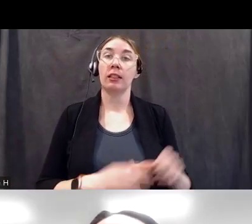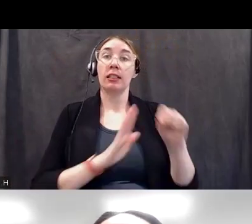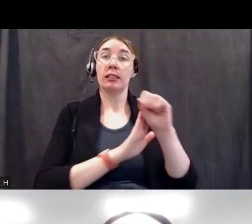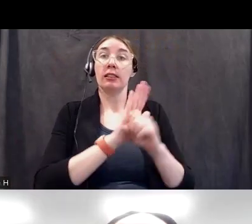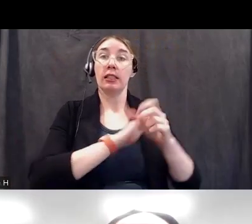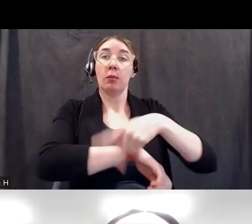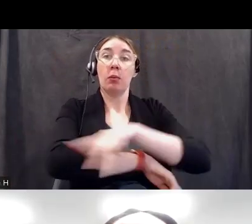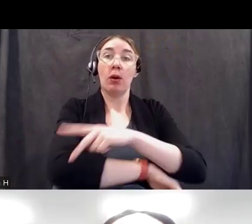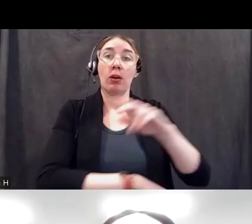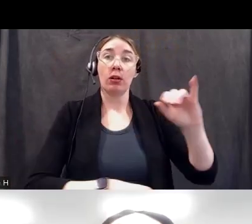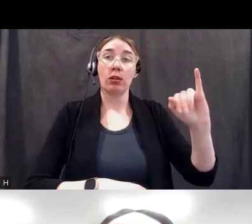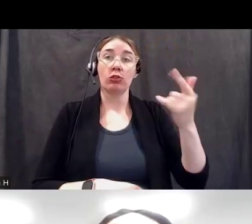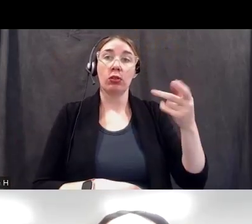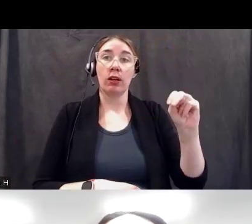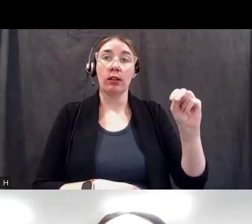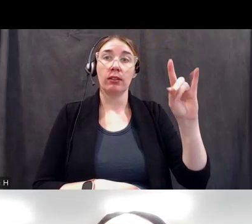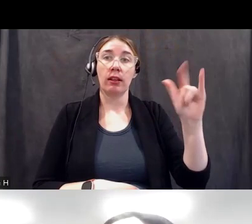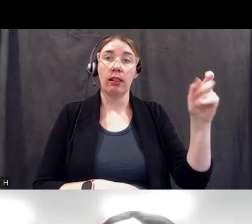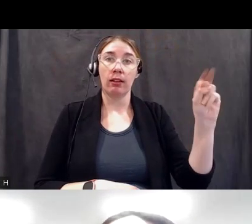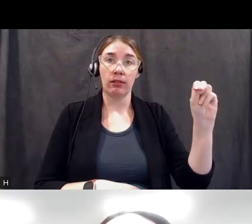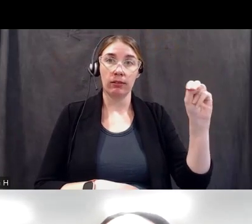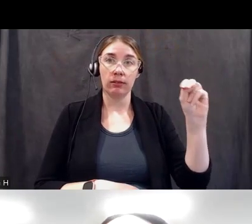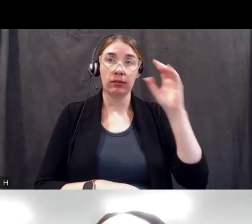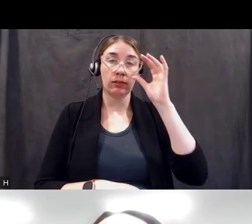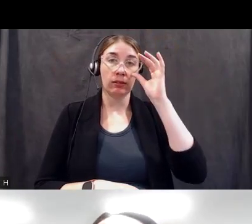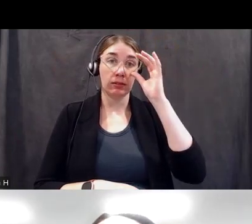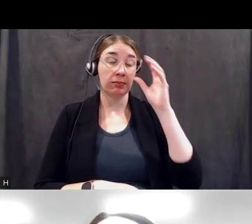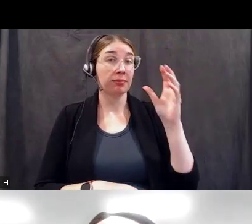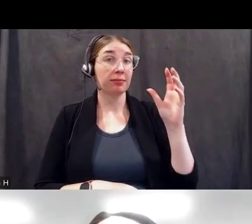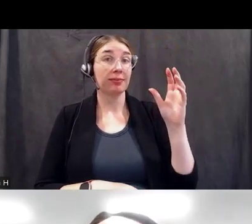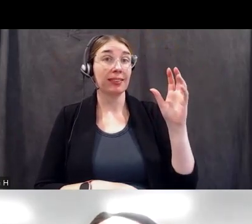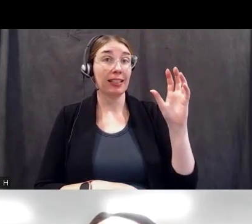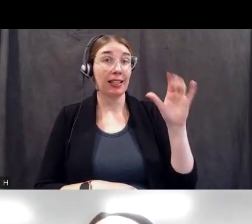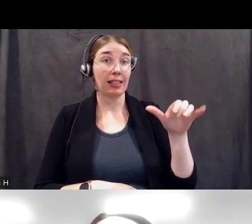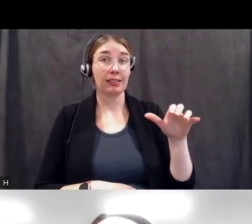if you are not familiar, is a state park in the heart of the Adirondacks.